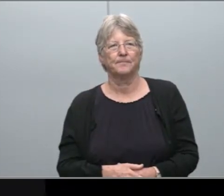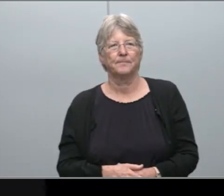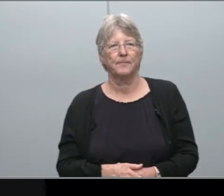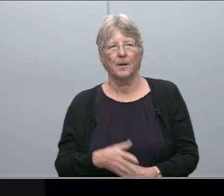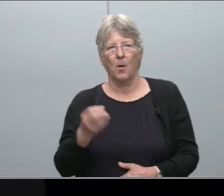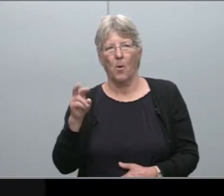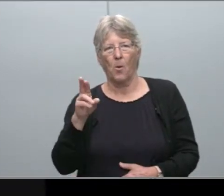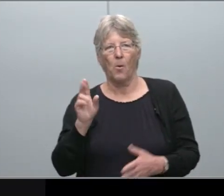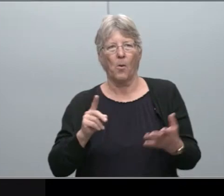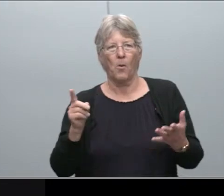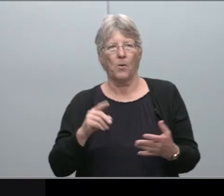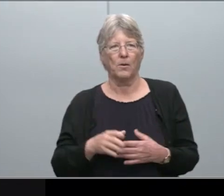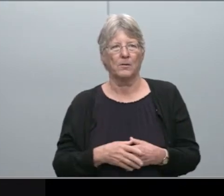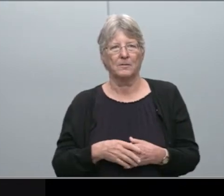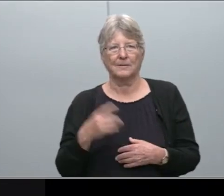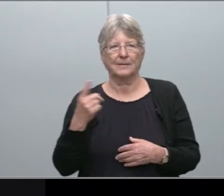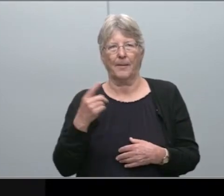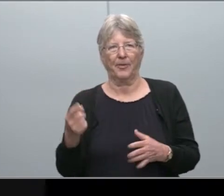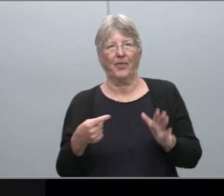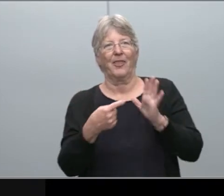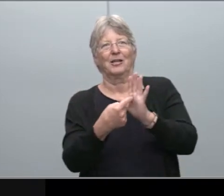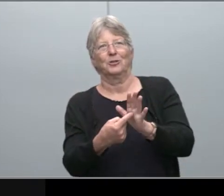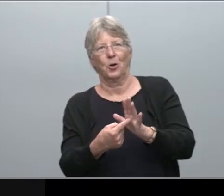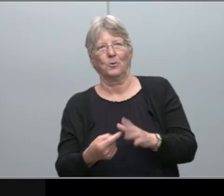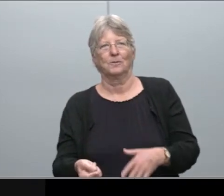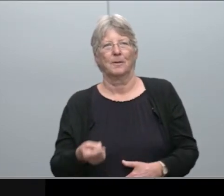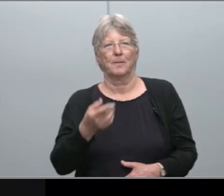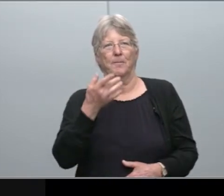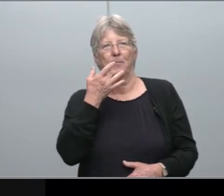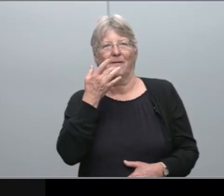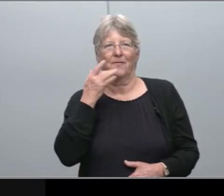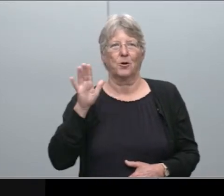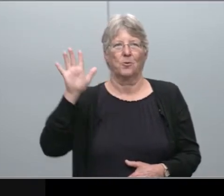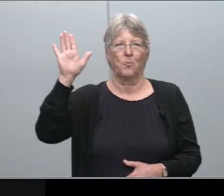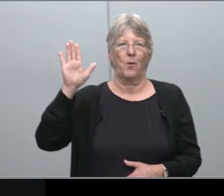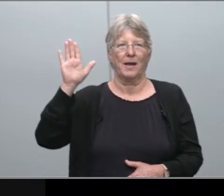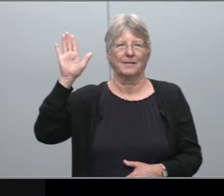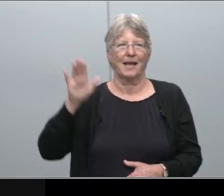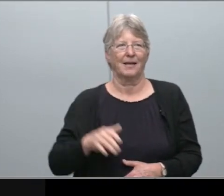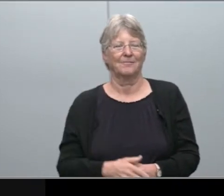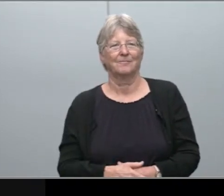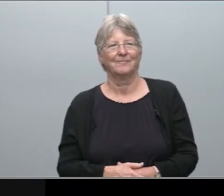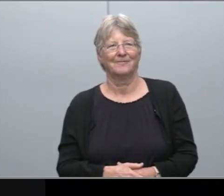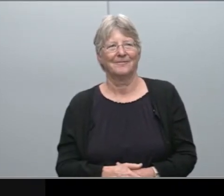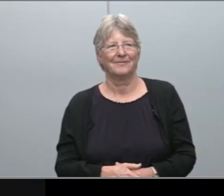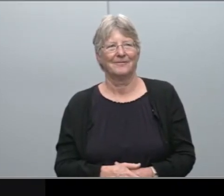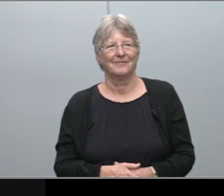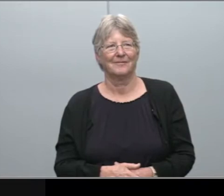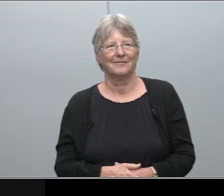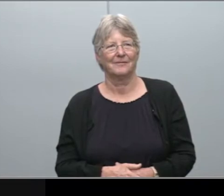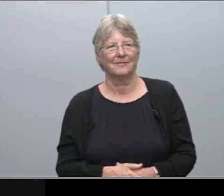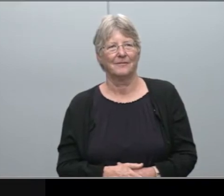And I don't know about other parents. I believe in quality education.